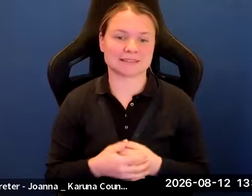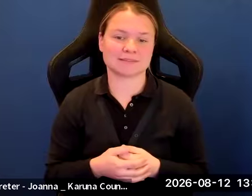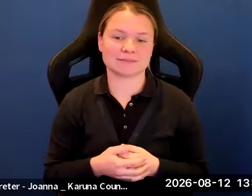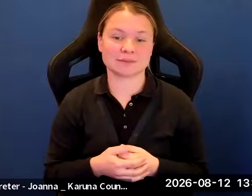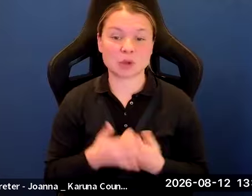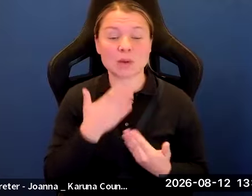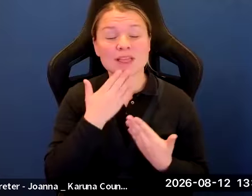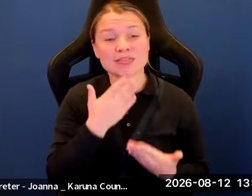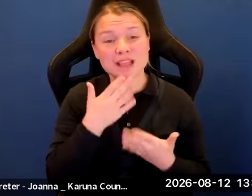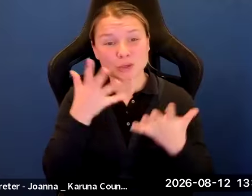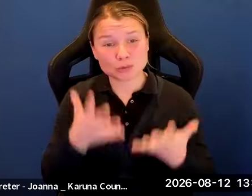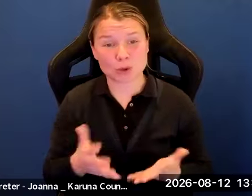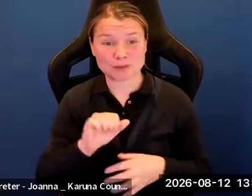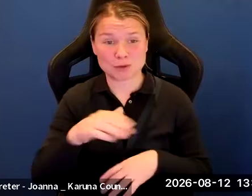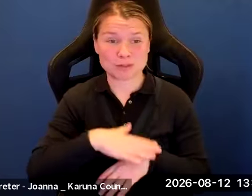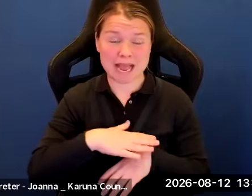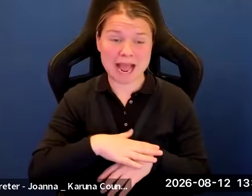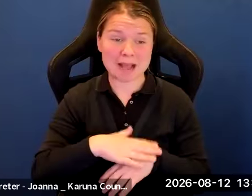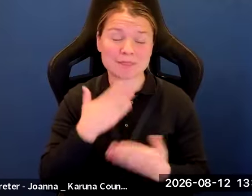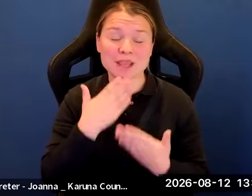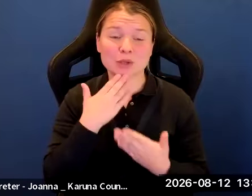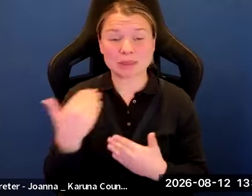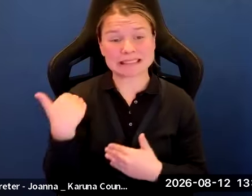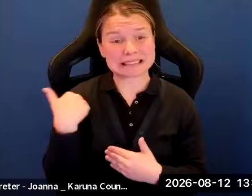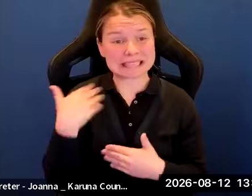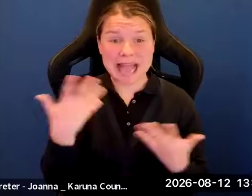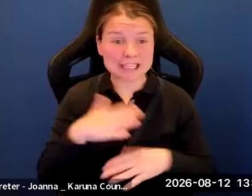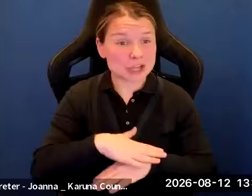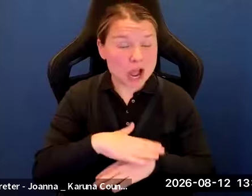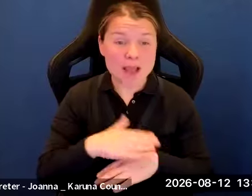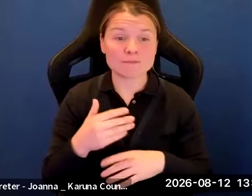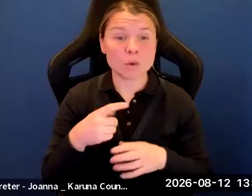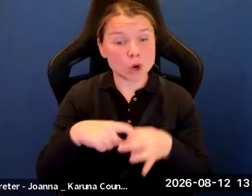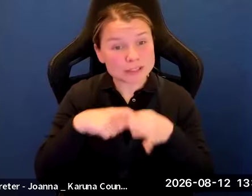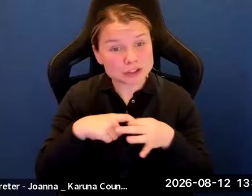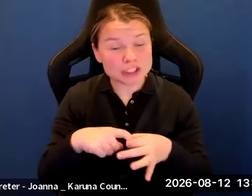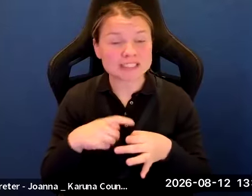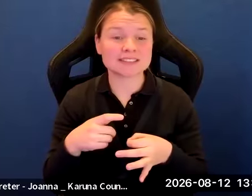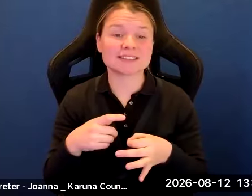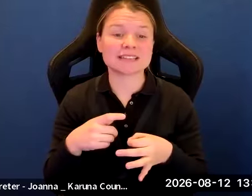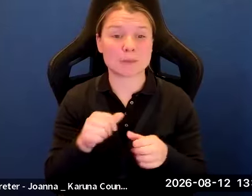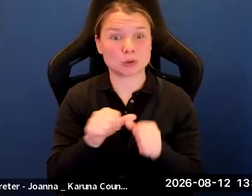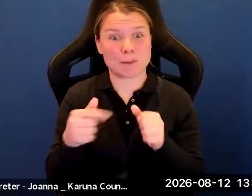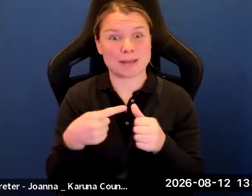information . And I think that's about it. So thank you so much for your